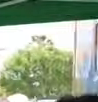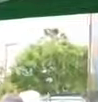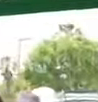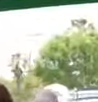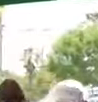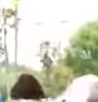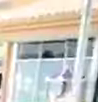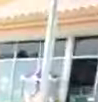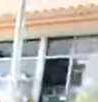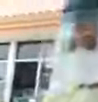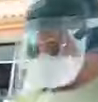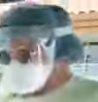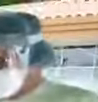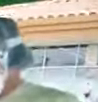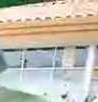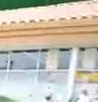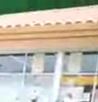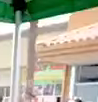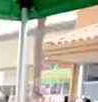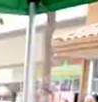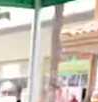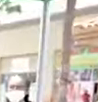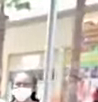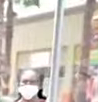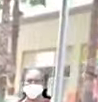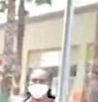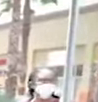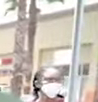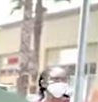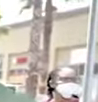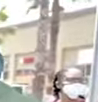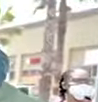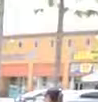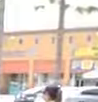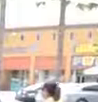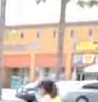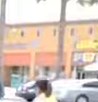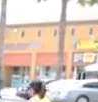The test is fast, easy, confidential, and it doesn't hurt.